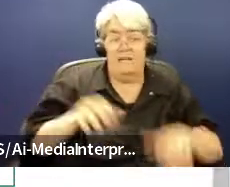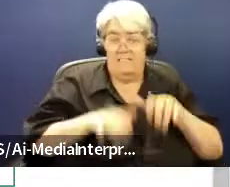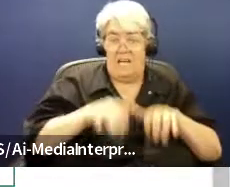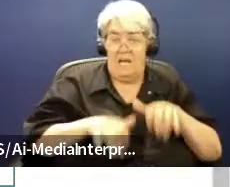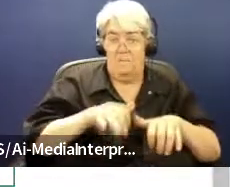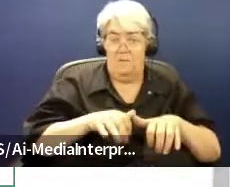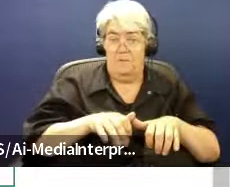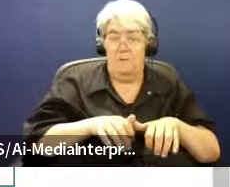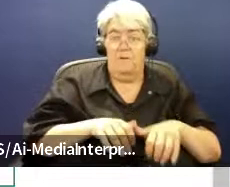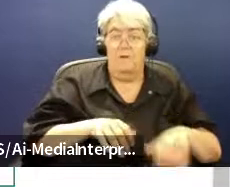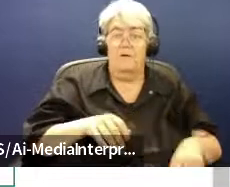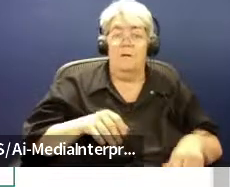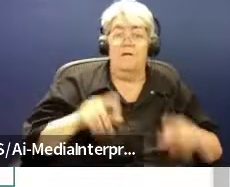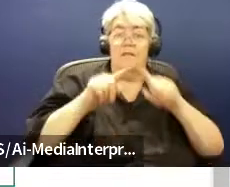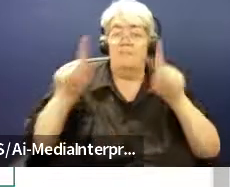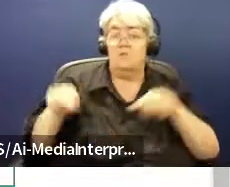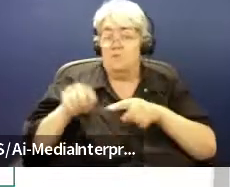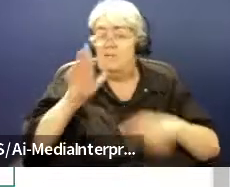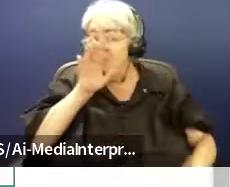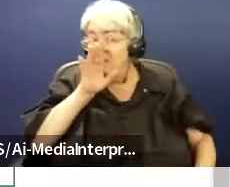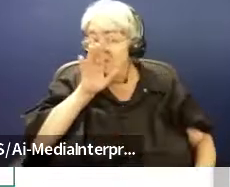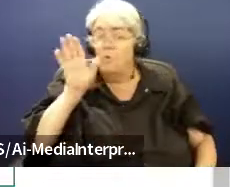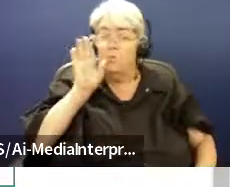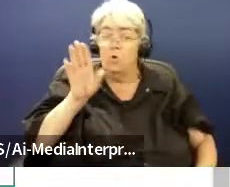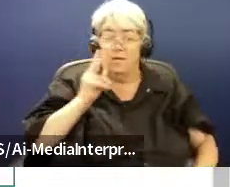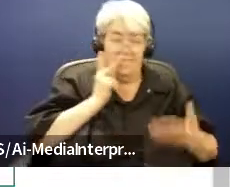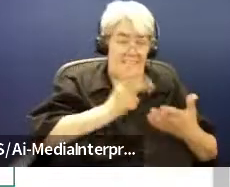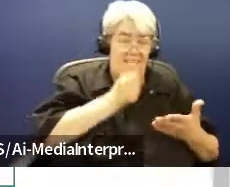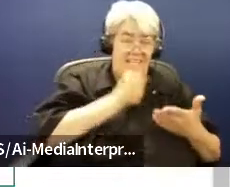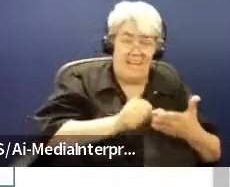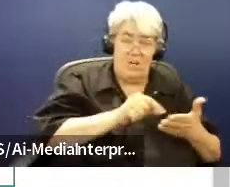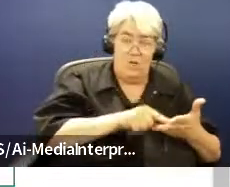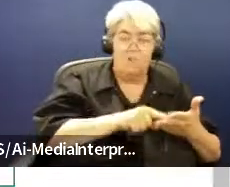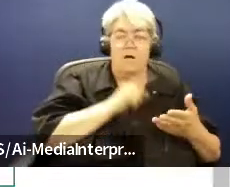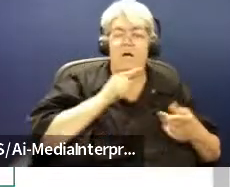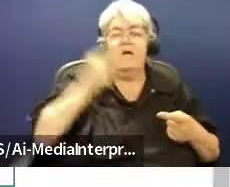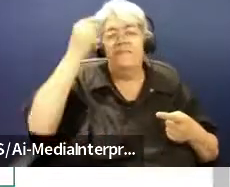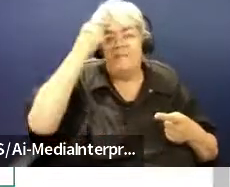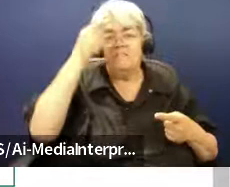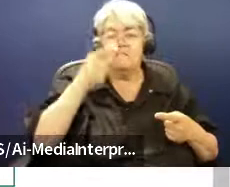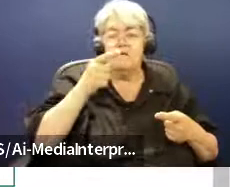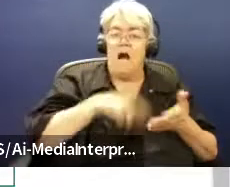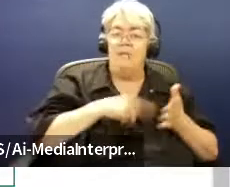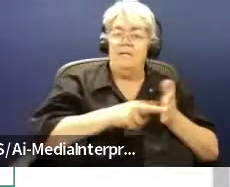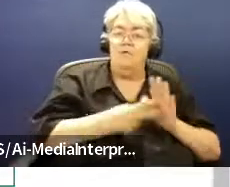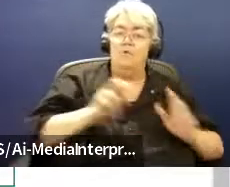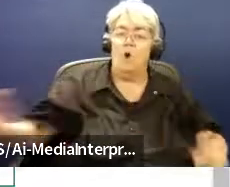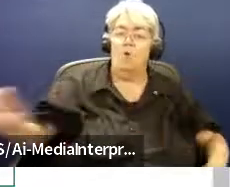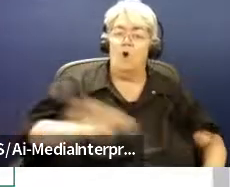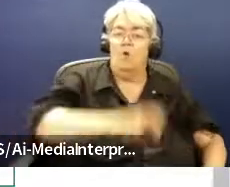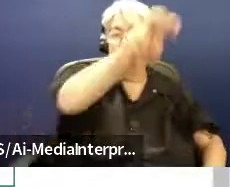and now I can type into the field. Whereas, before, if I had typed those letters the screen reader would interpret those